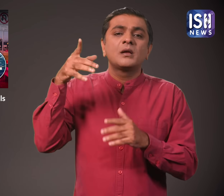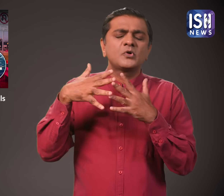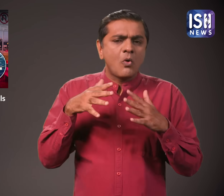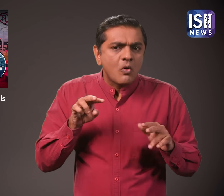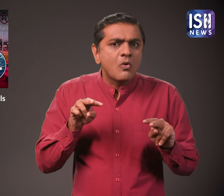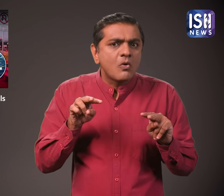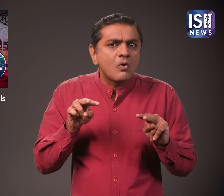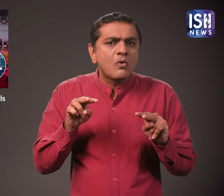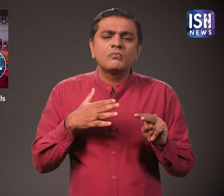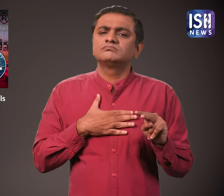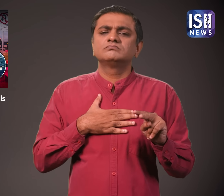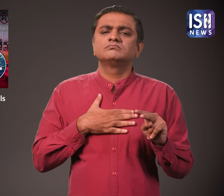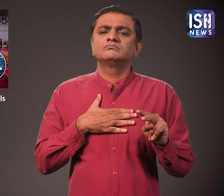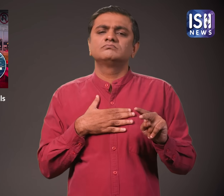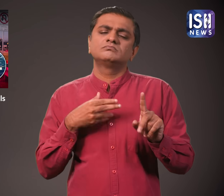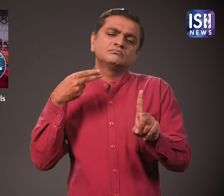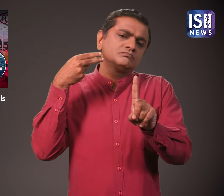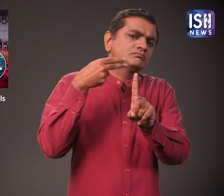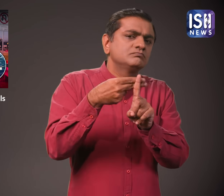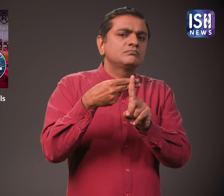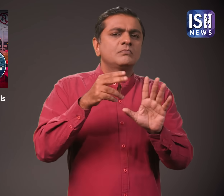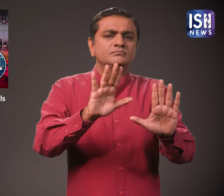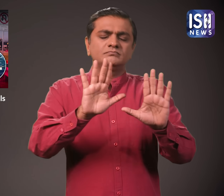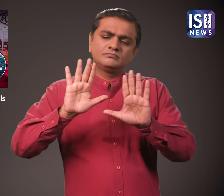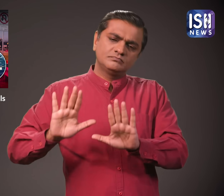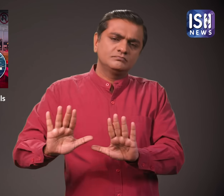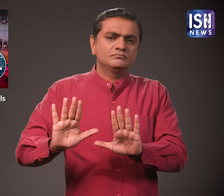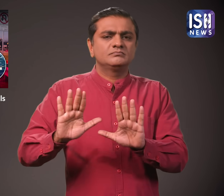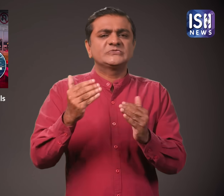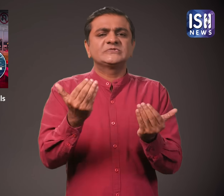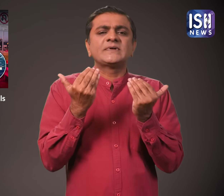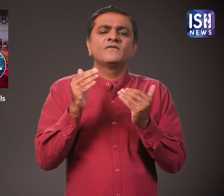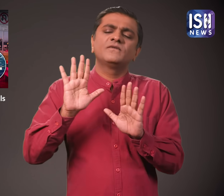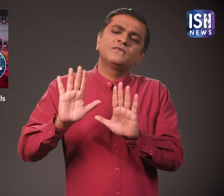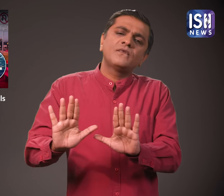The U.S. authorities then helped him through the asylum process and provided security.